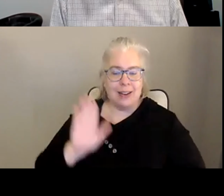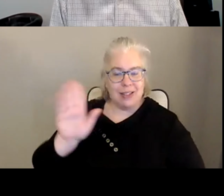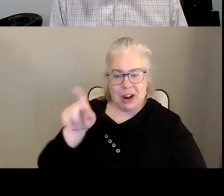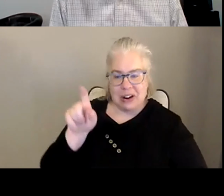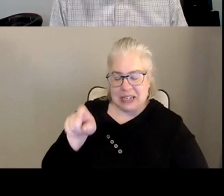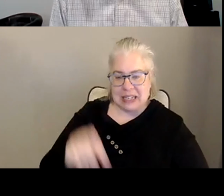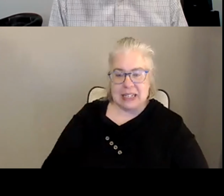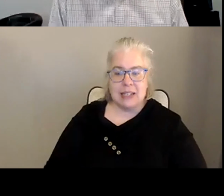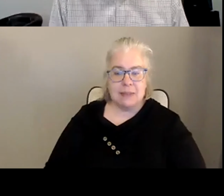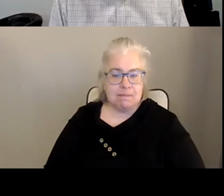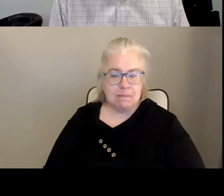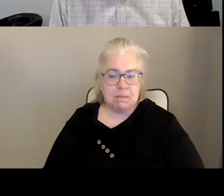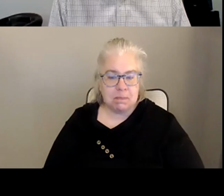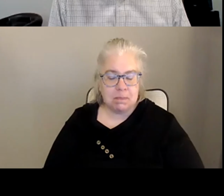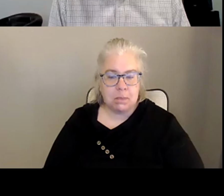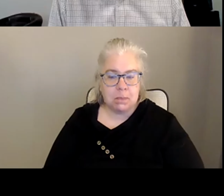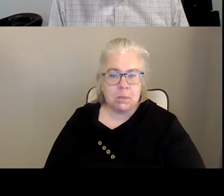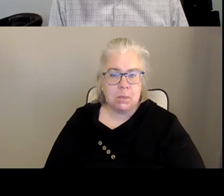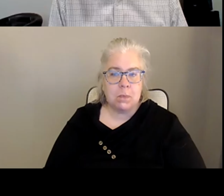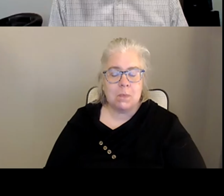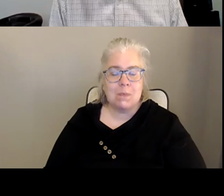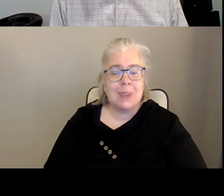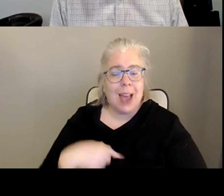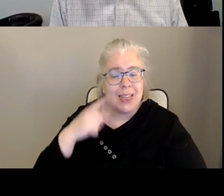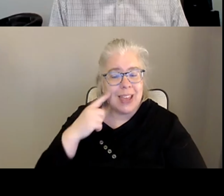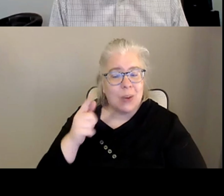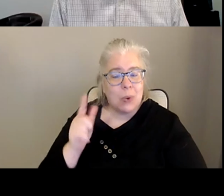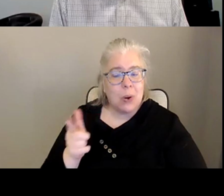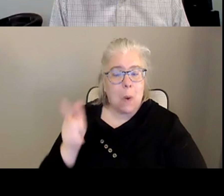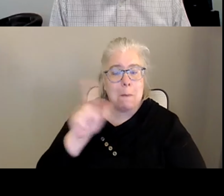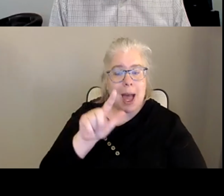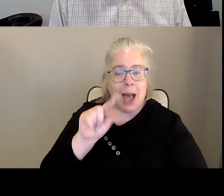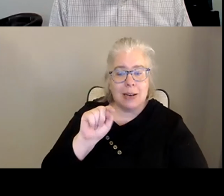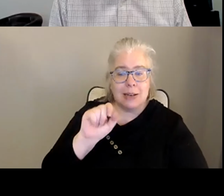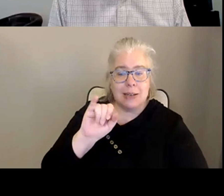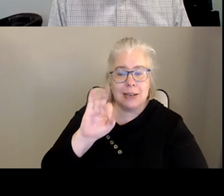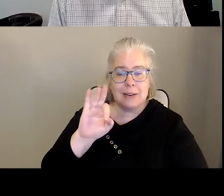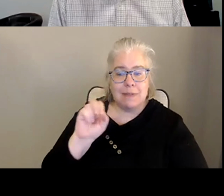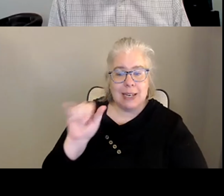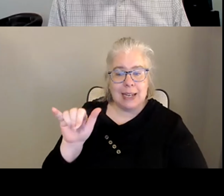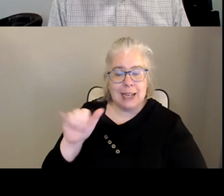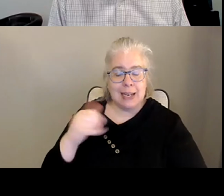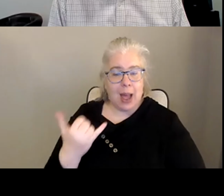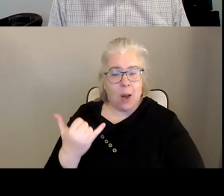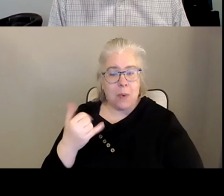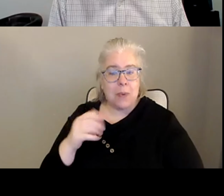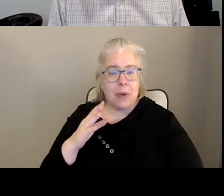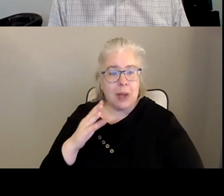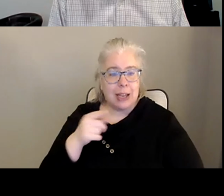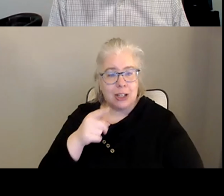Very good. Terrific, okay. I think we're going to move back to Tiffany now and she's going to talk briefly